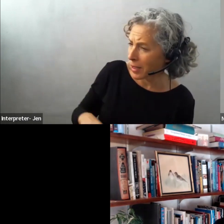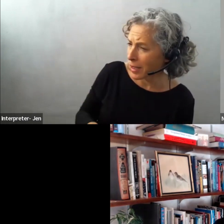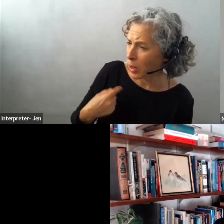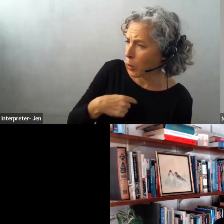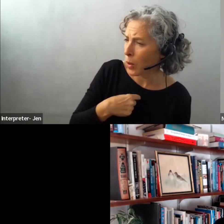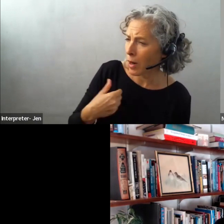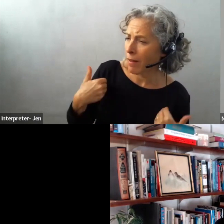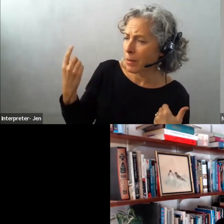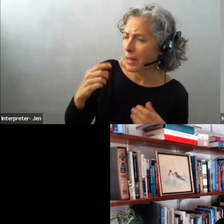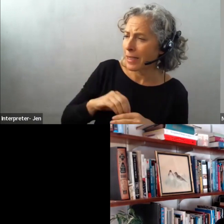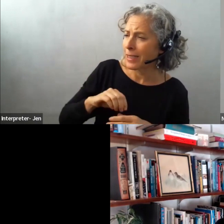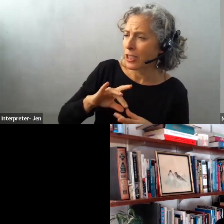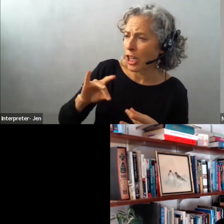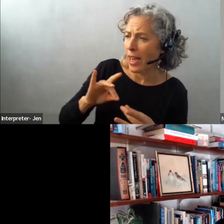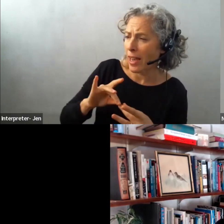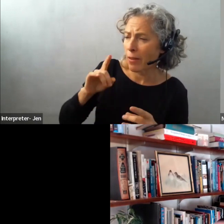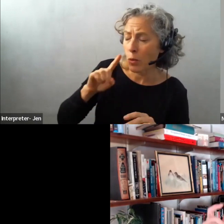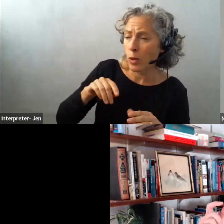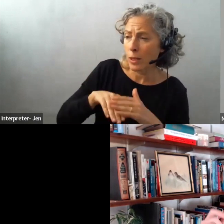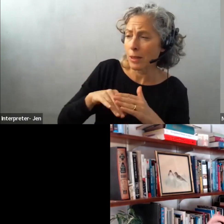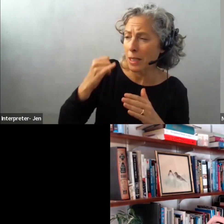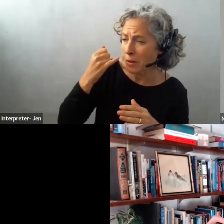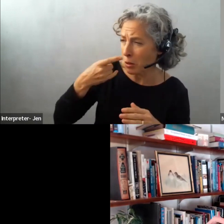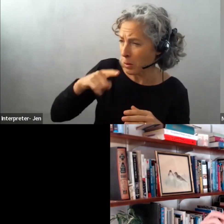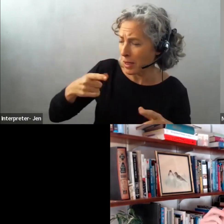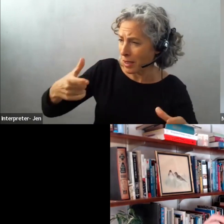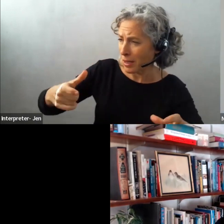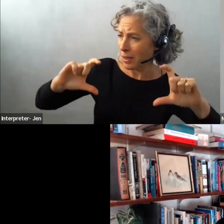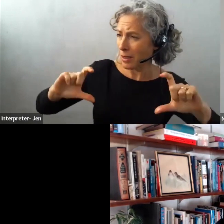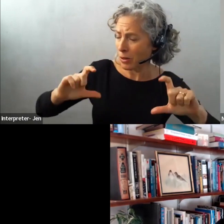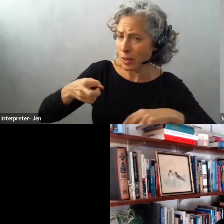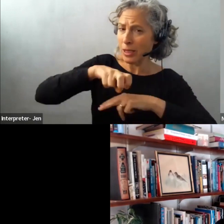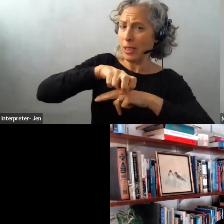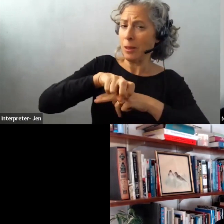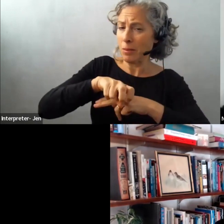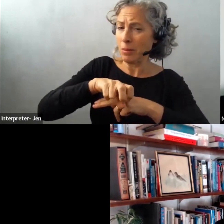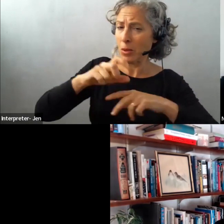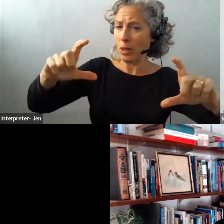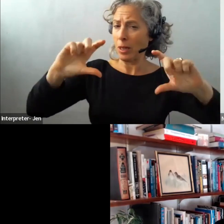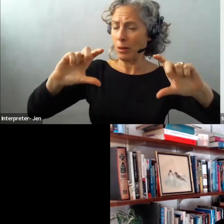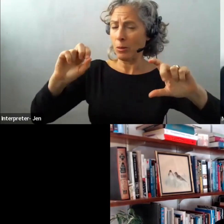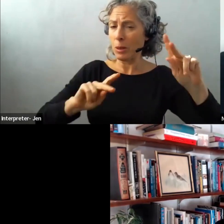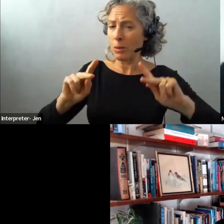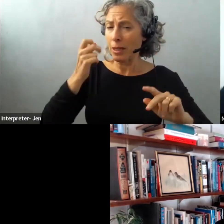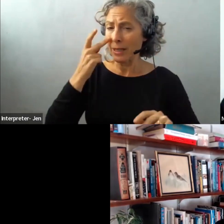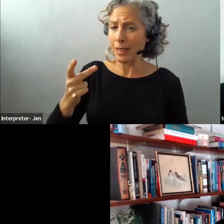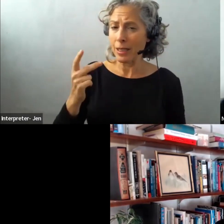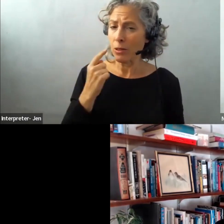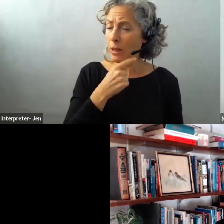something in chat. And this is just for accessibility? If you can you tip your sit up a little higher, or tip your camera down so people can see your lips because people who are